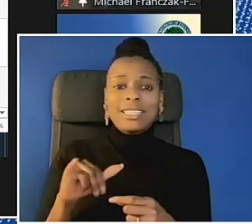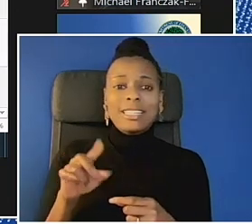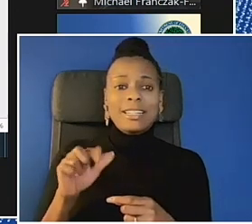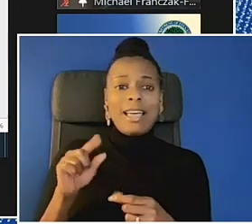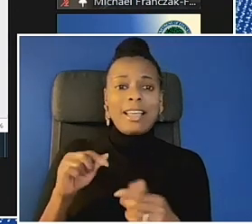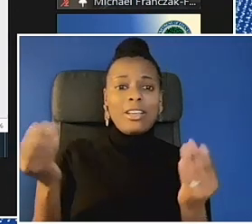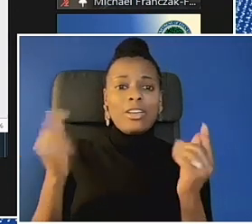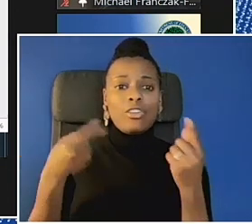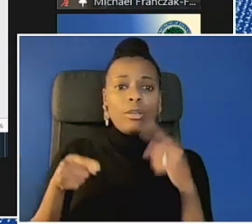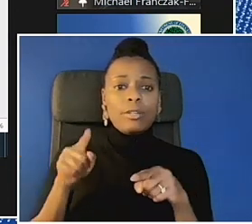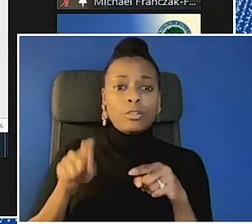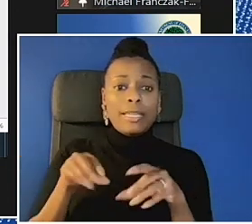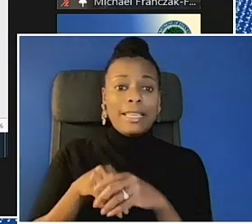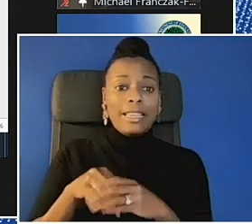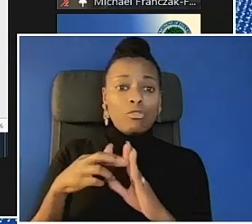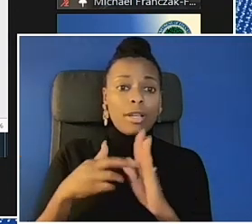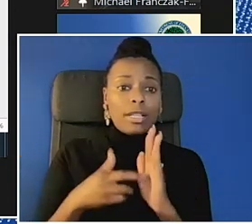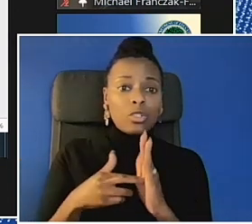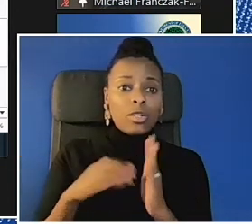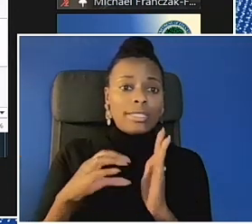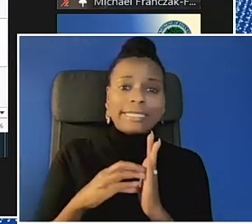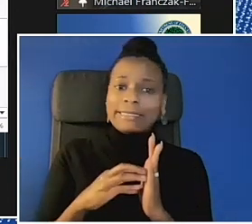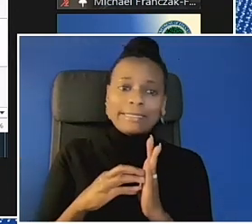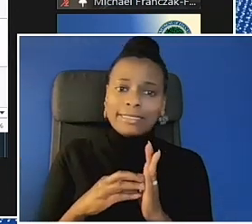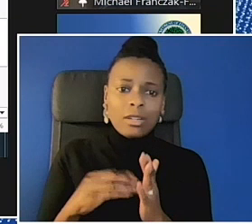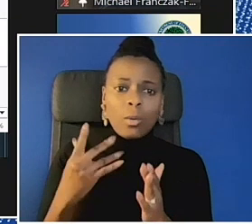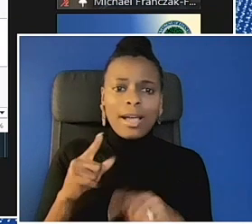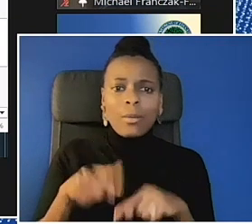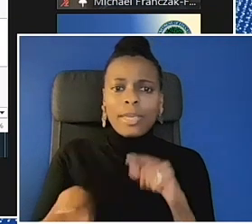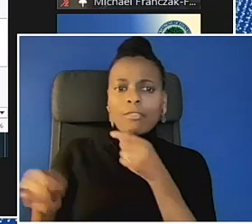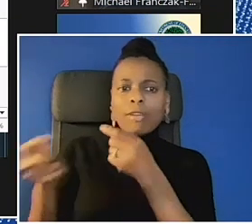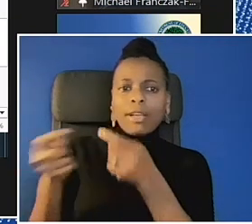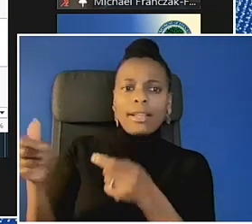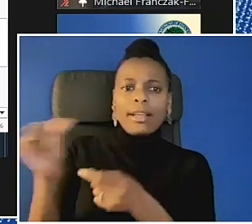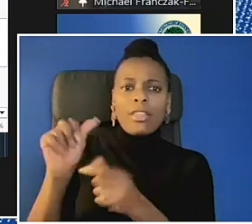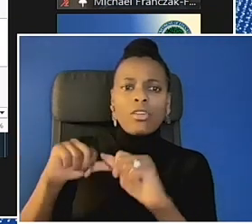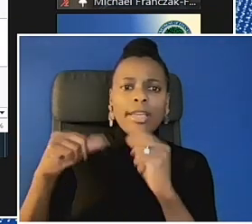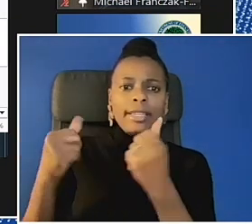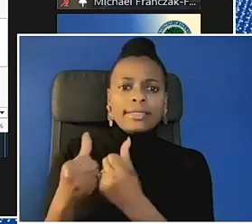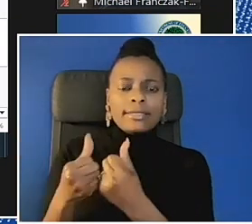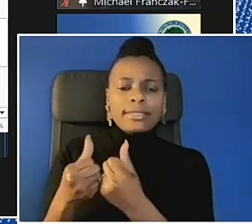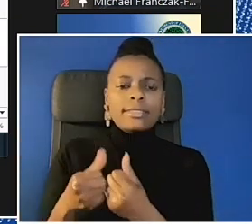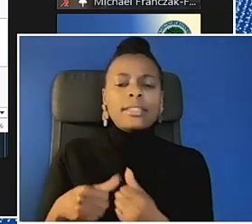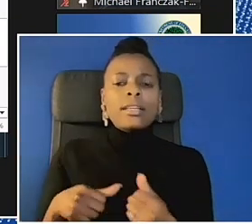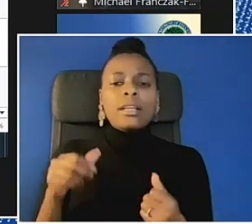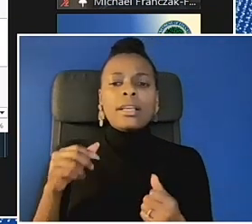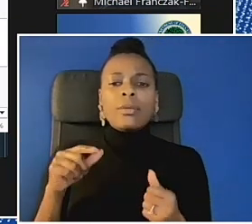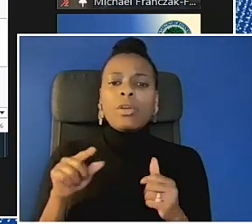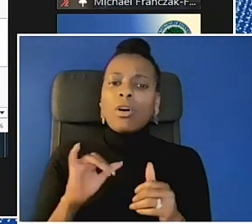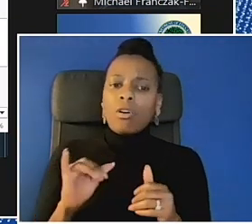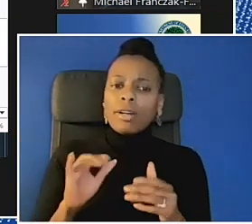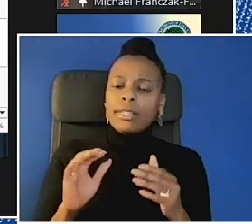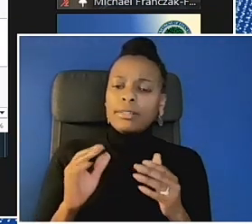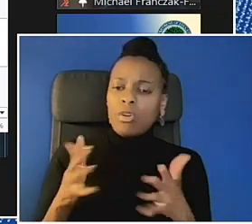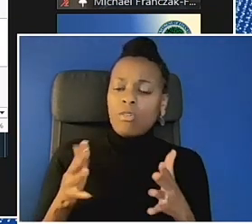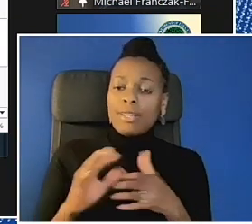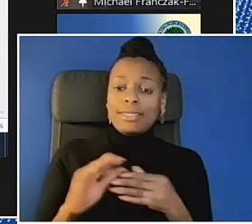since we cannot regulate other agencies and the provision already specifies the Secretary may use data in his possession,